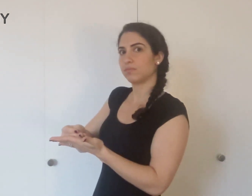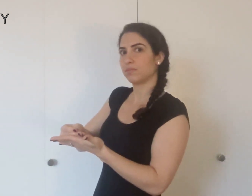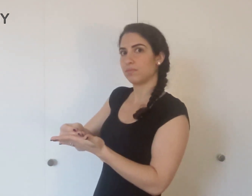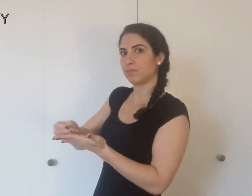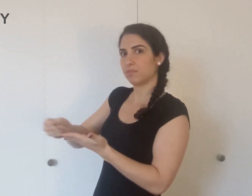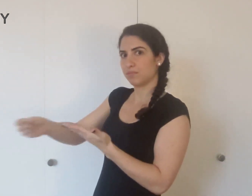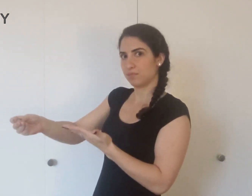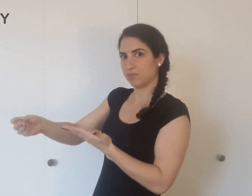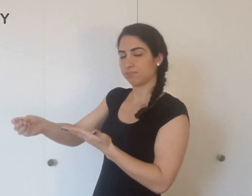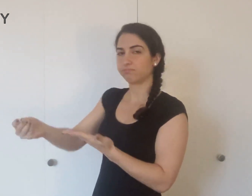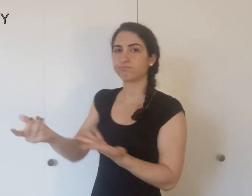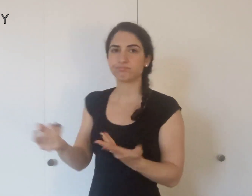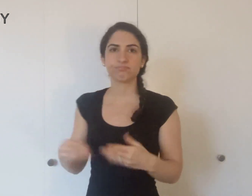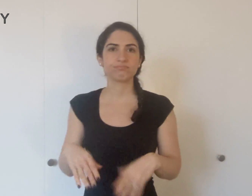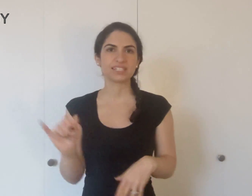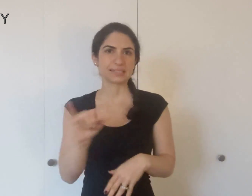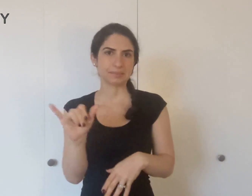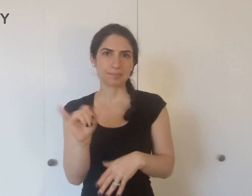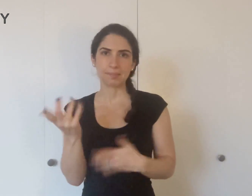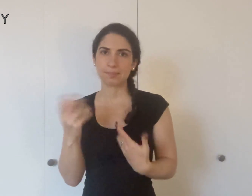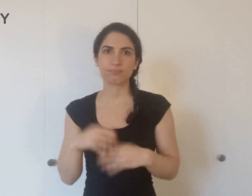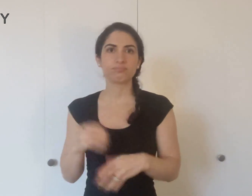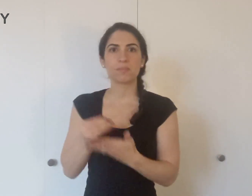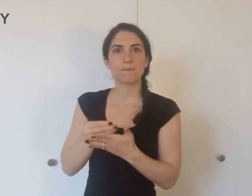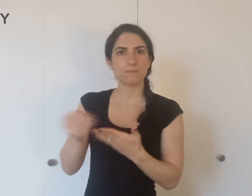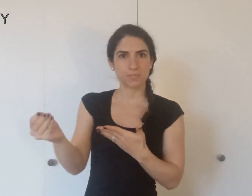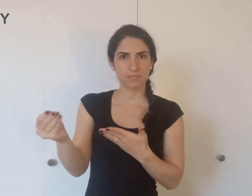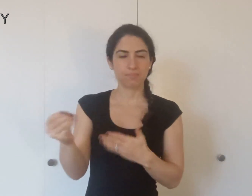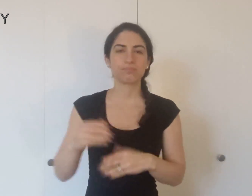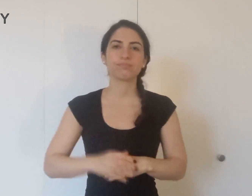"To buy something" or "bought" something. Same thing.